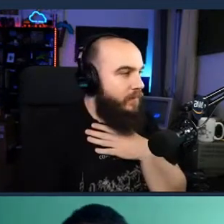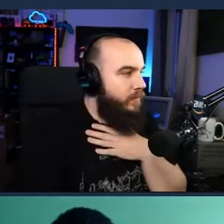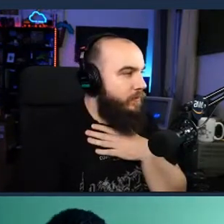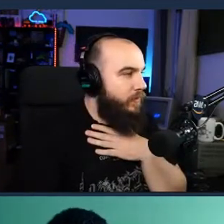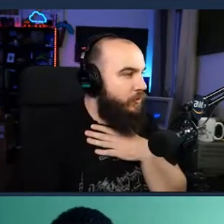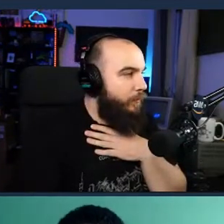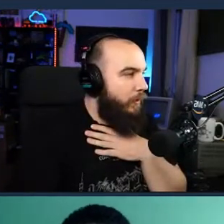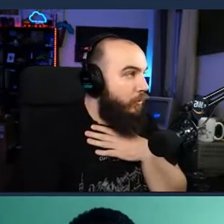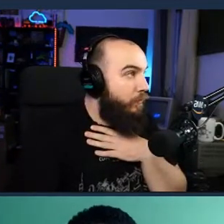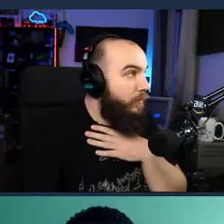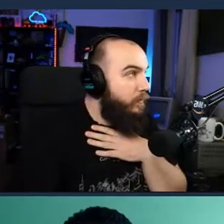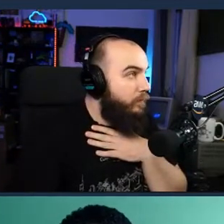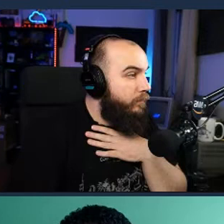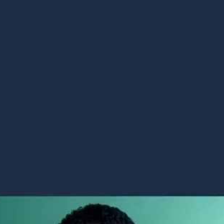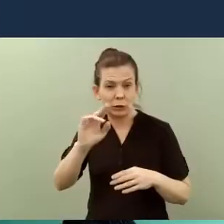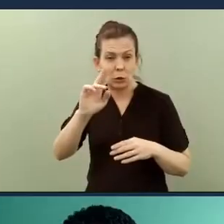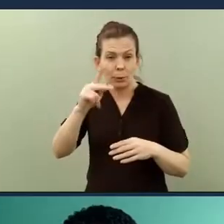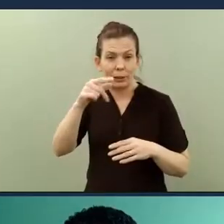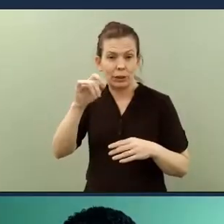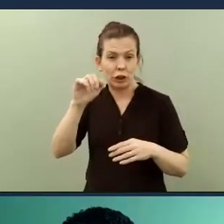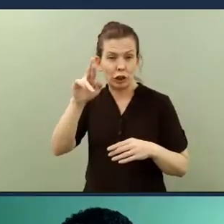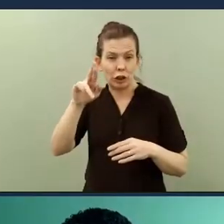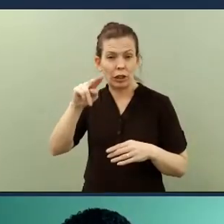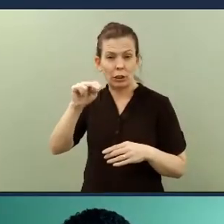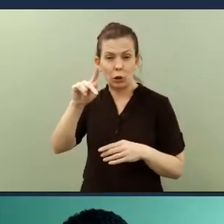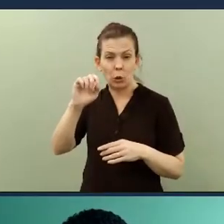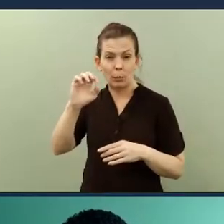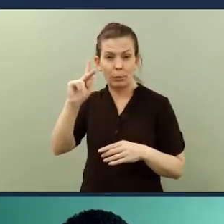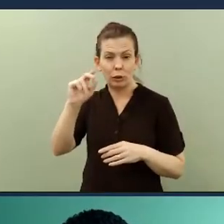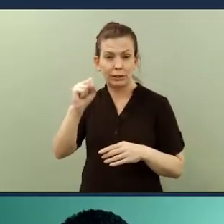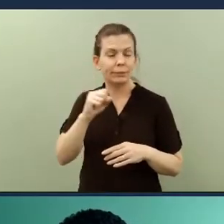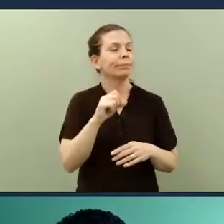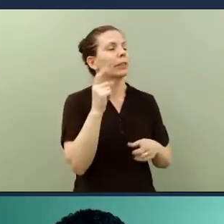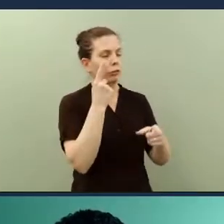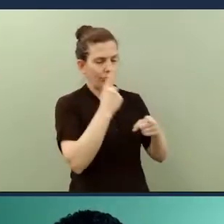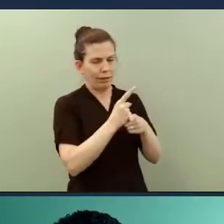is this using Jupyter notebooks? Correct, so SageMaker Studio is